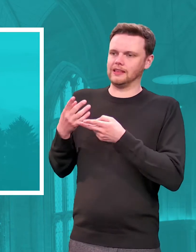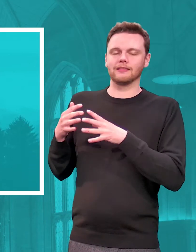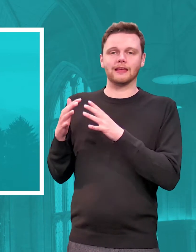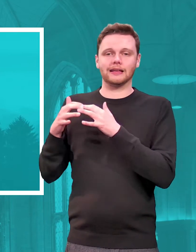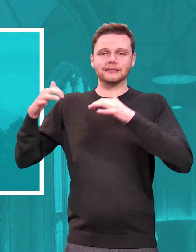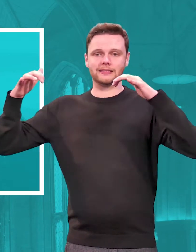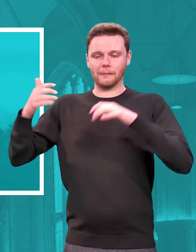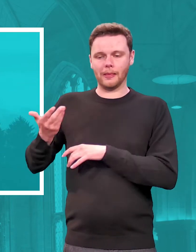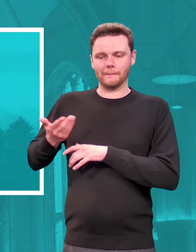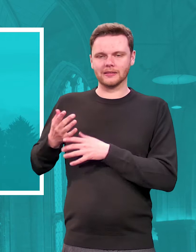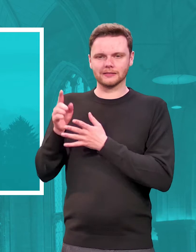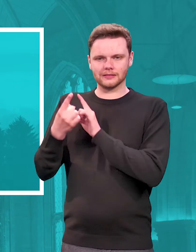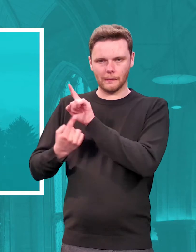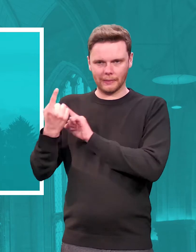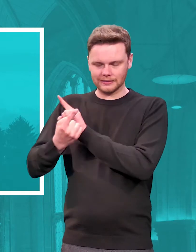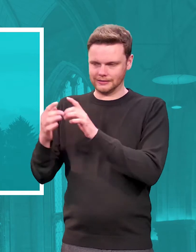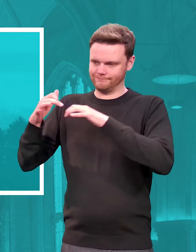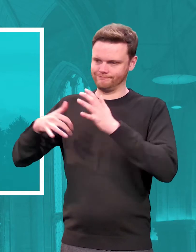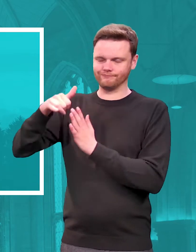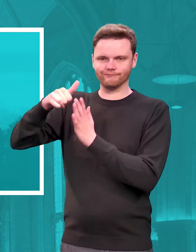and you should look there to find out more of the detail.